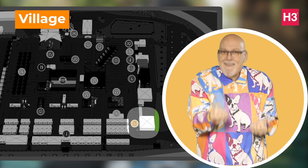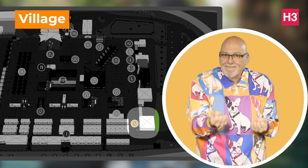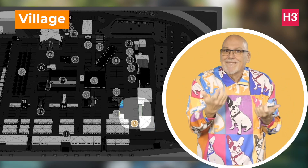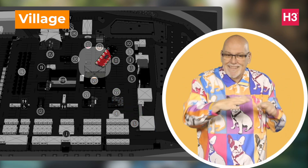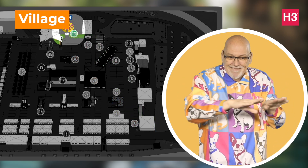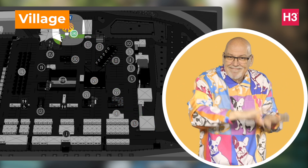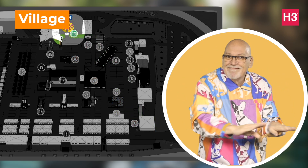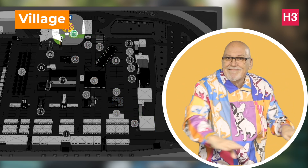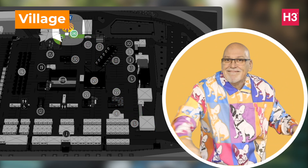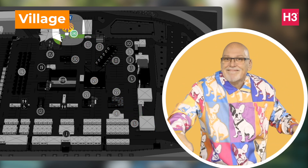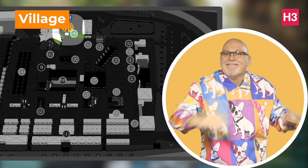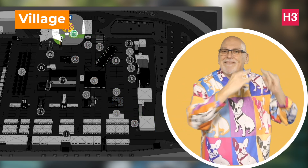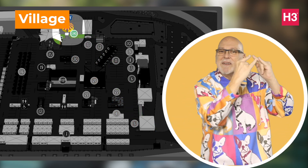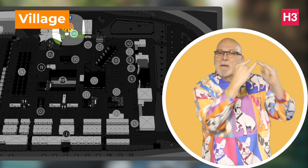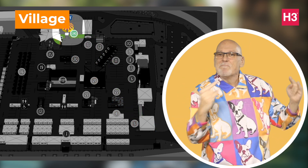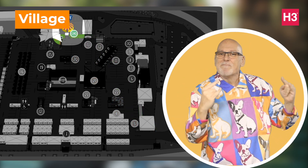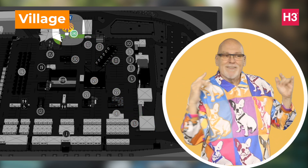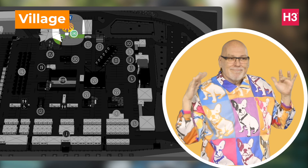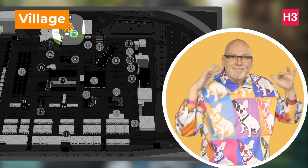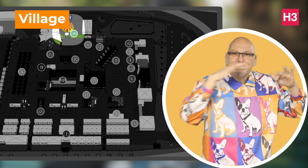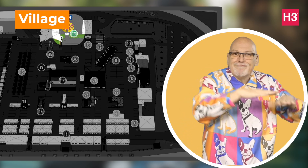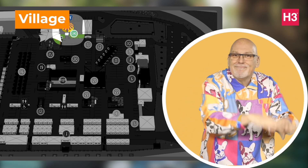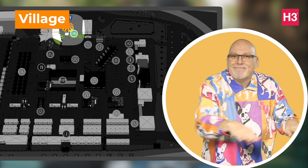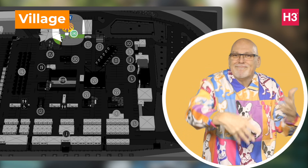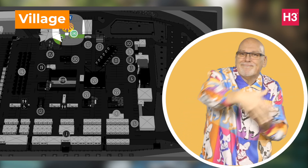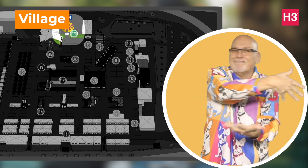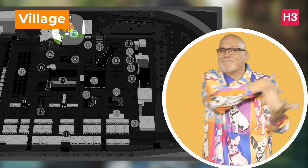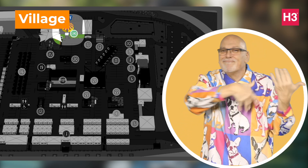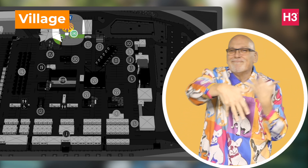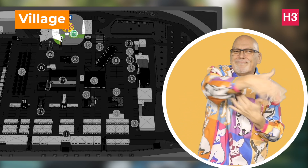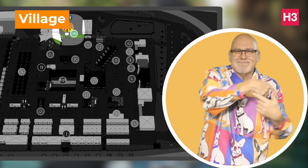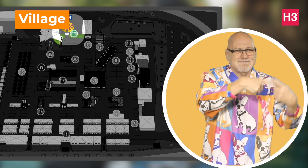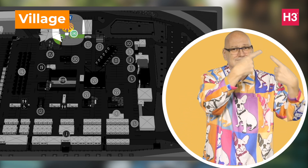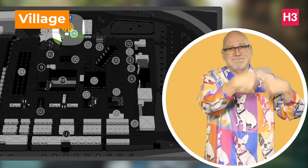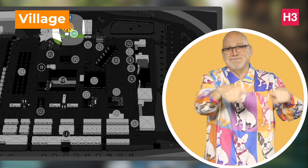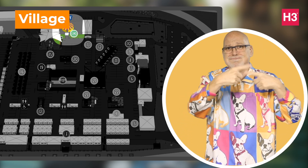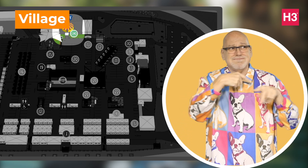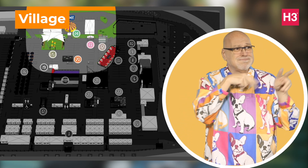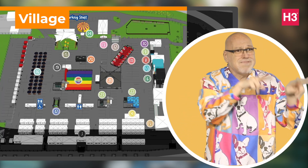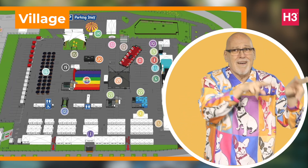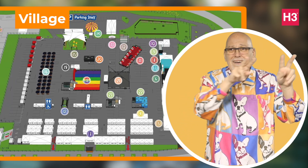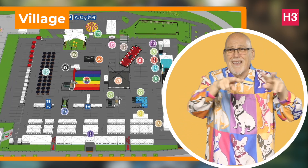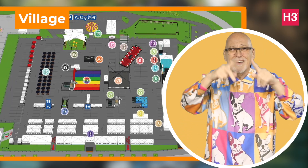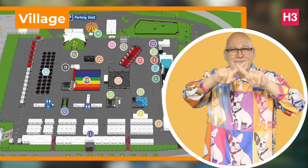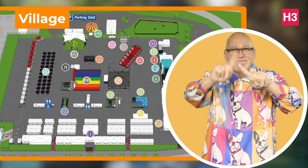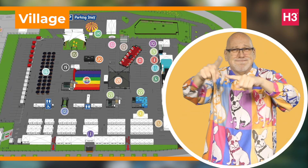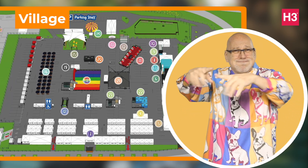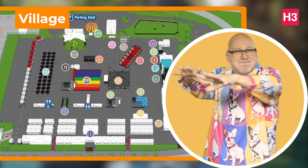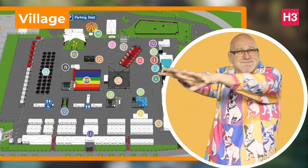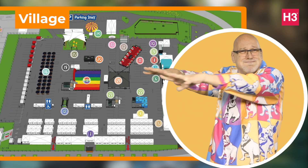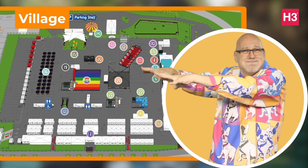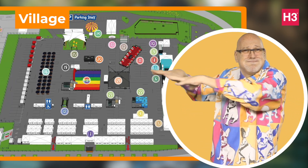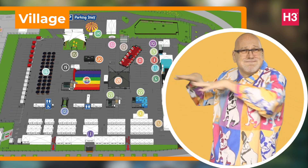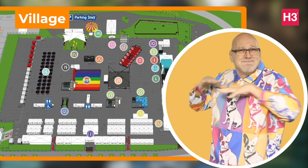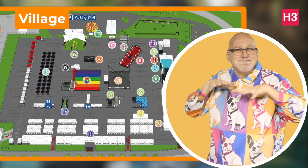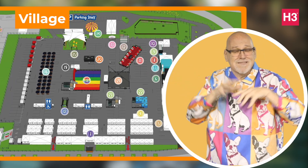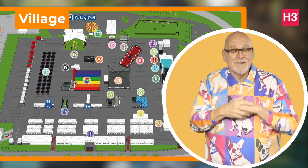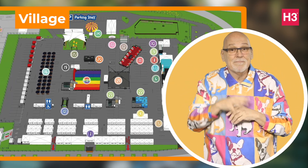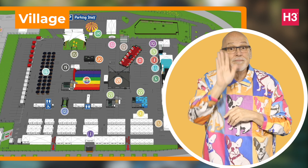For the little ones, there’s a special camp packed with fun activities just for them.